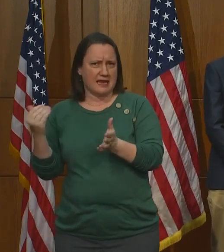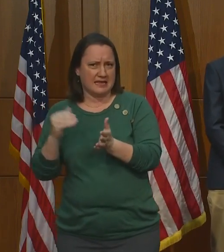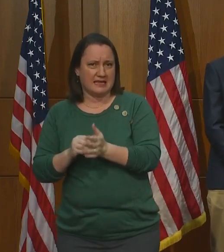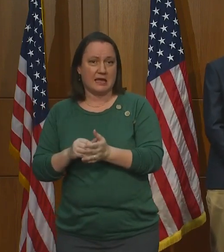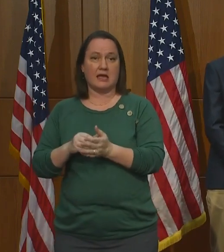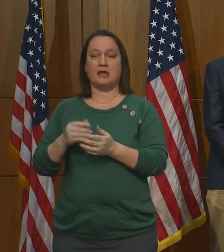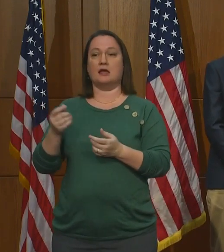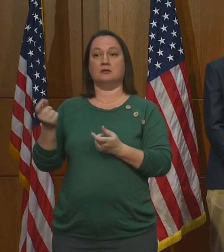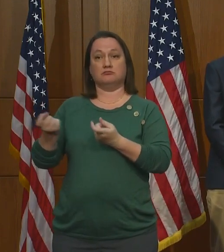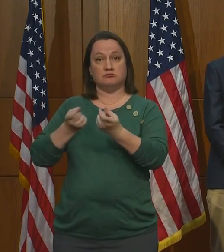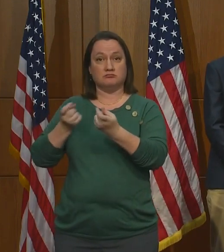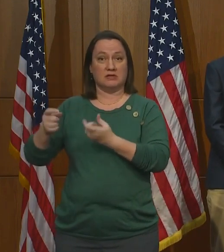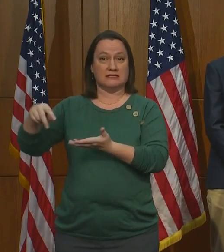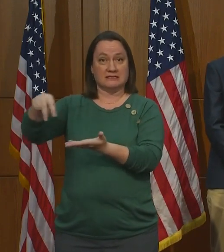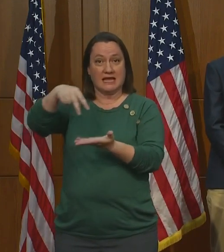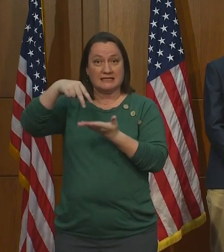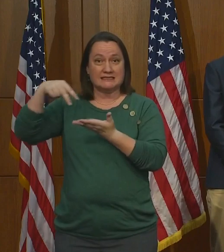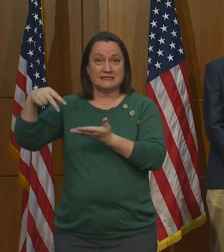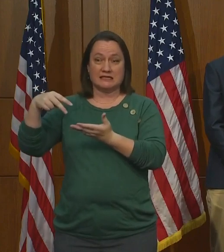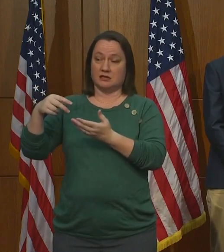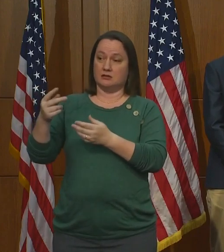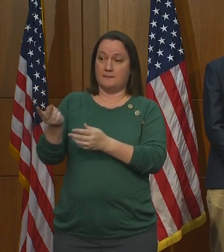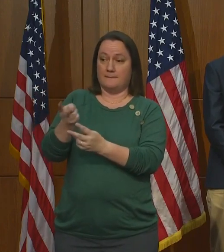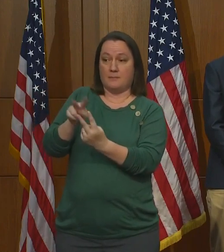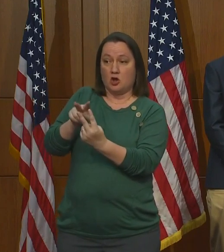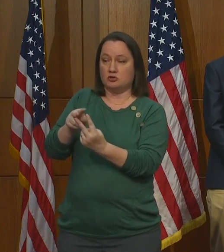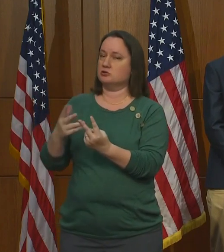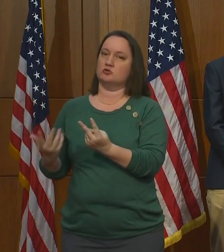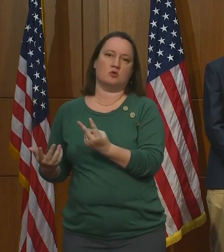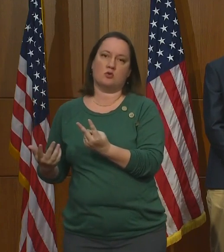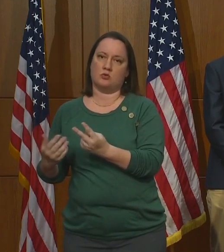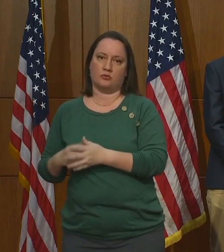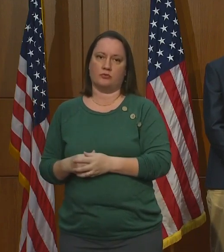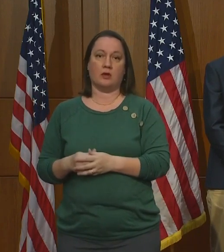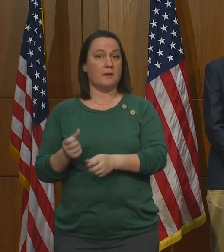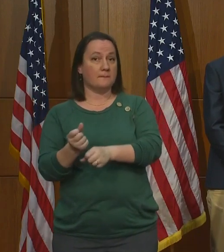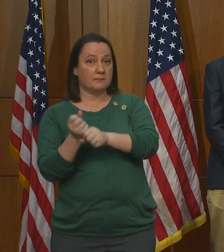TO. IN THE- NO. WE'VE FOLKS